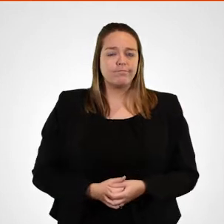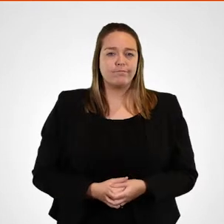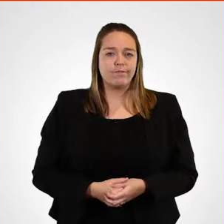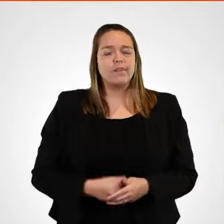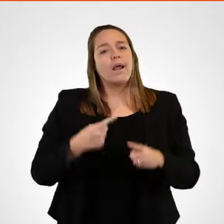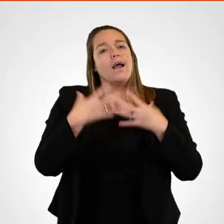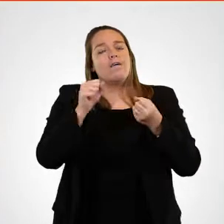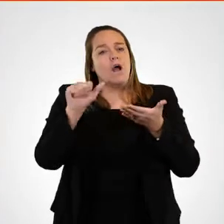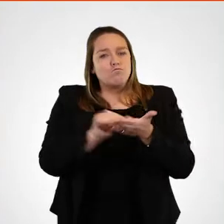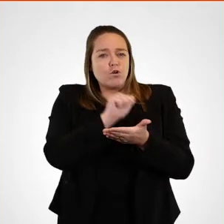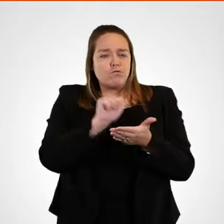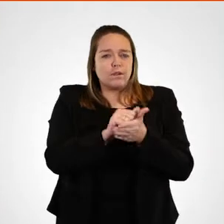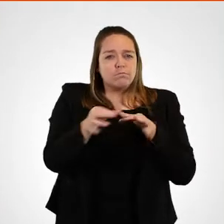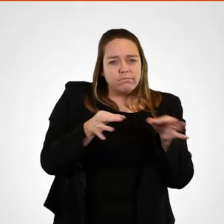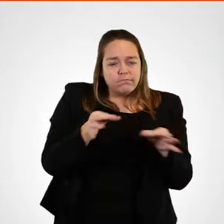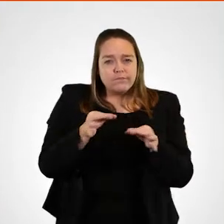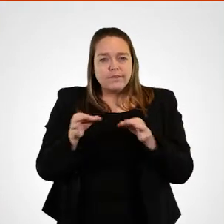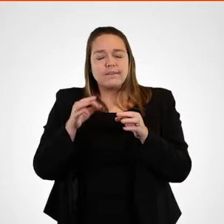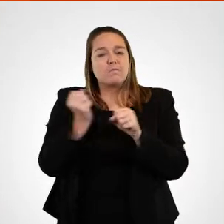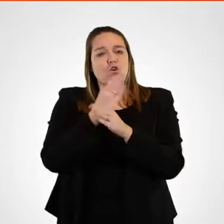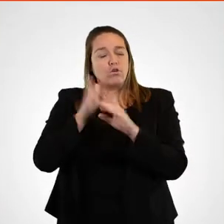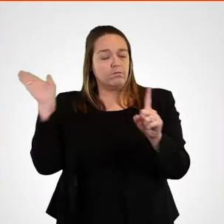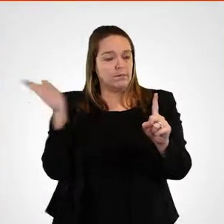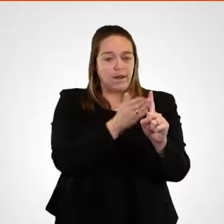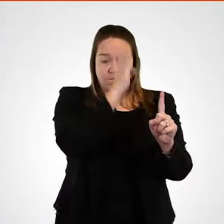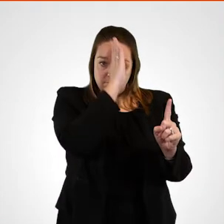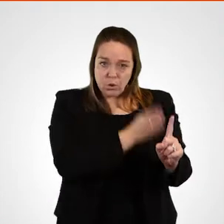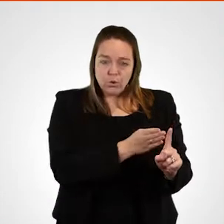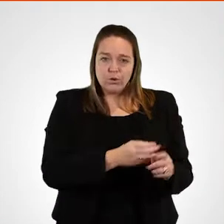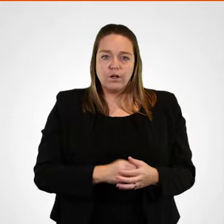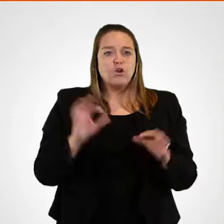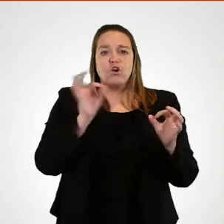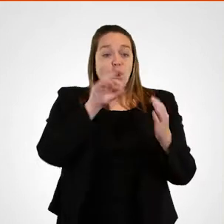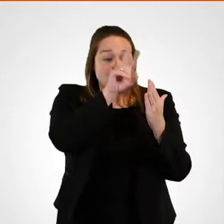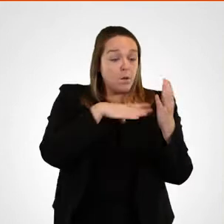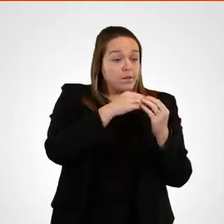And they use appropriate strategies to stay on task. They don't let their mind wander.